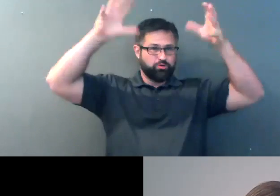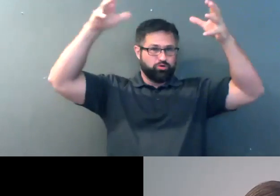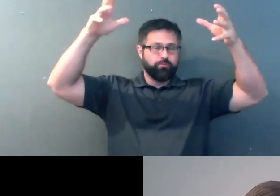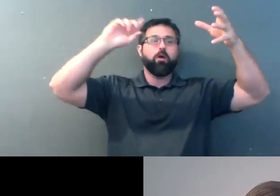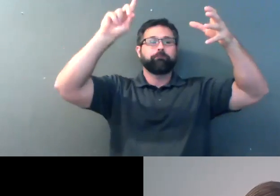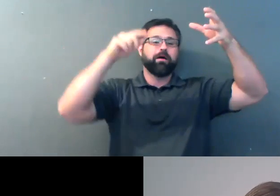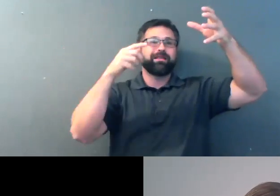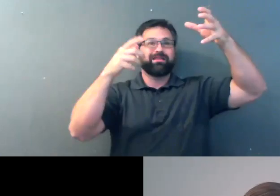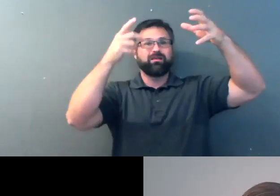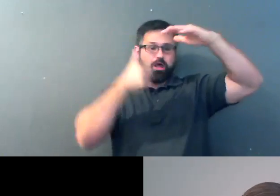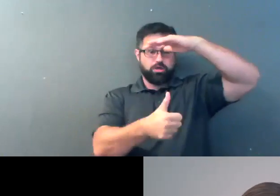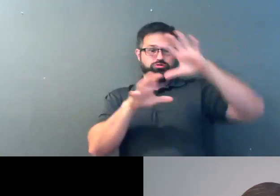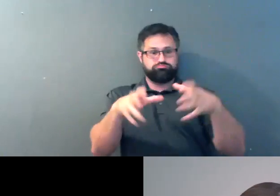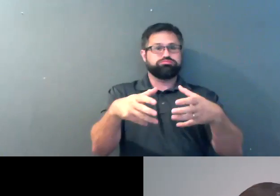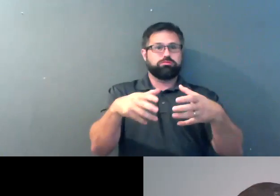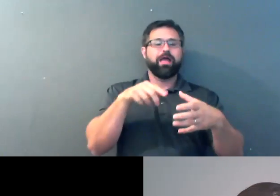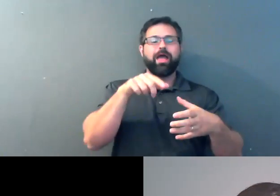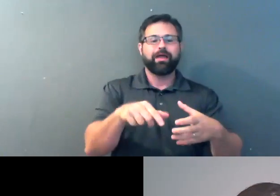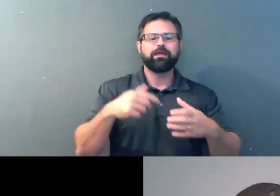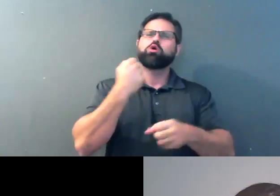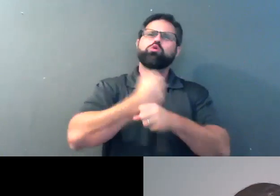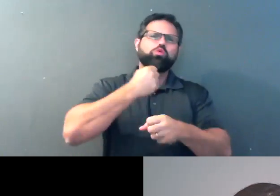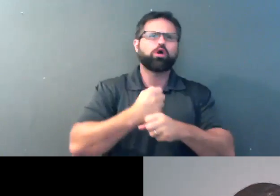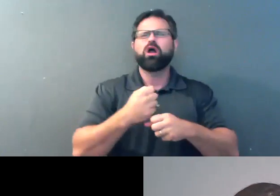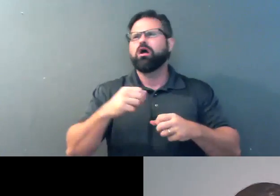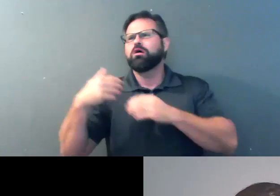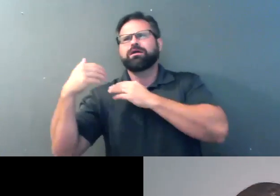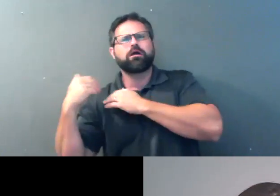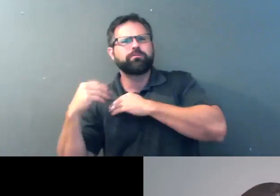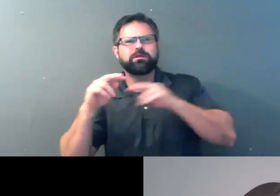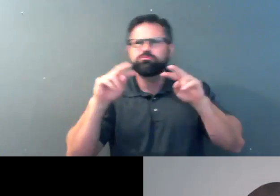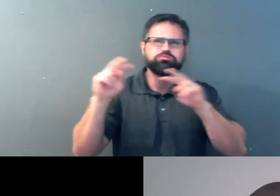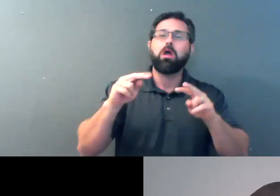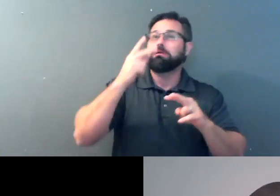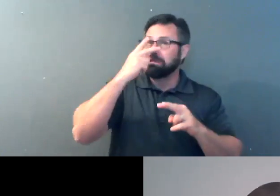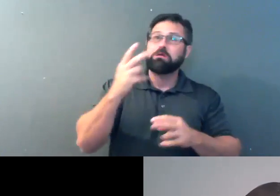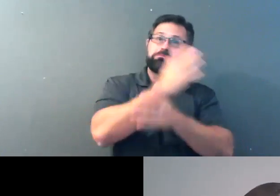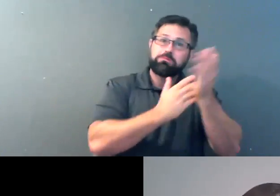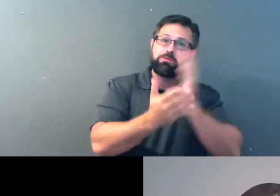and inclusion so we're working to make sure that everything coming out of that that group is very